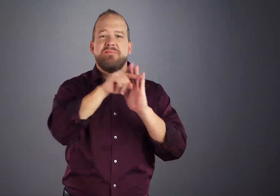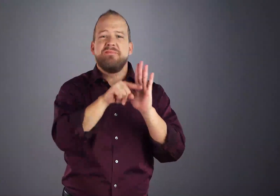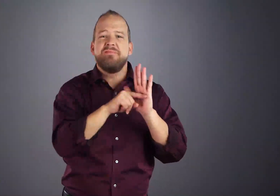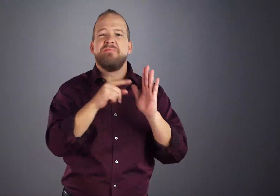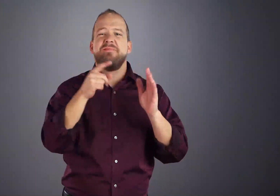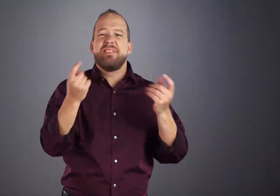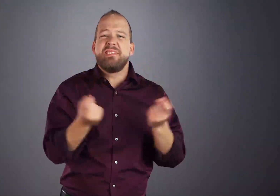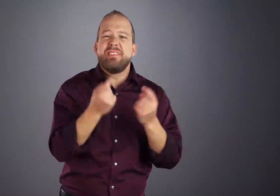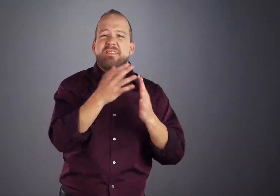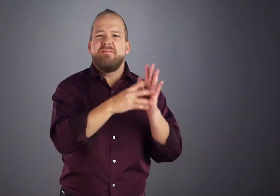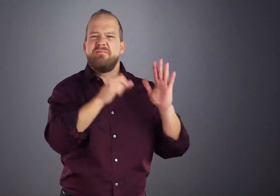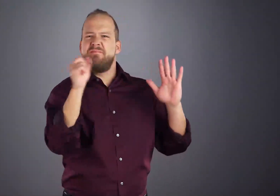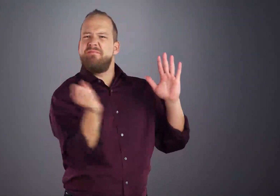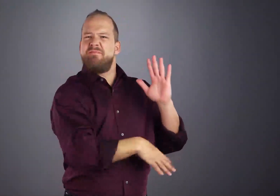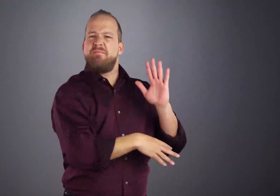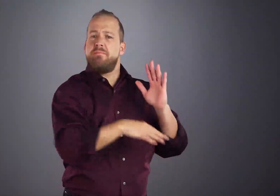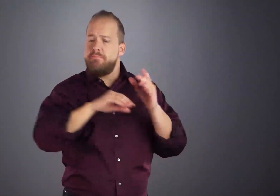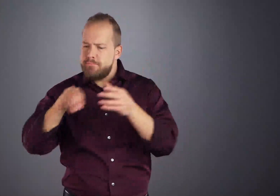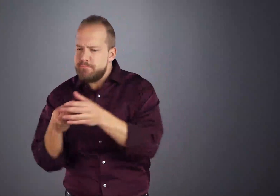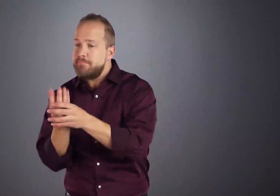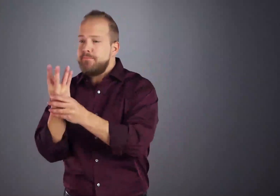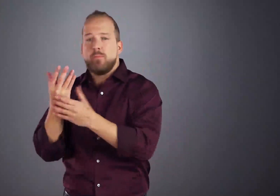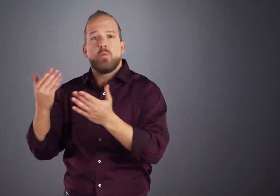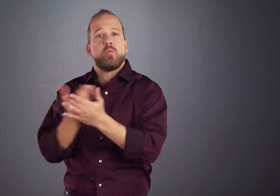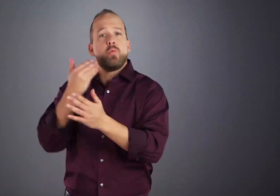root and branch.